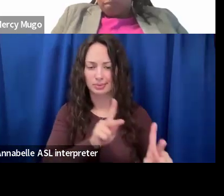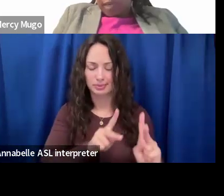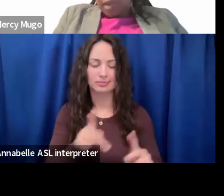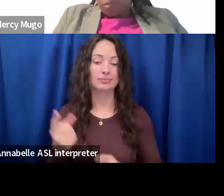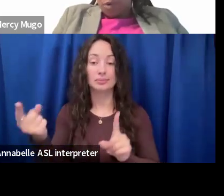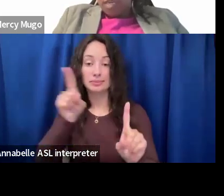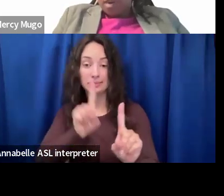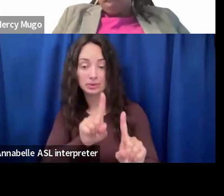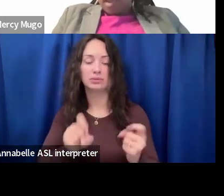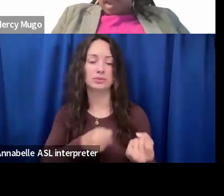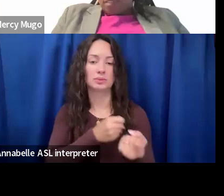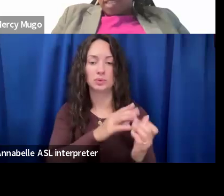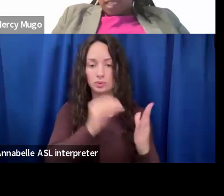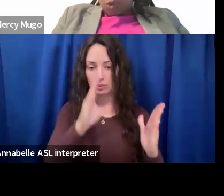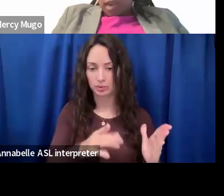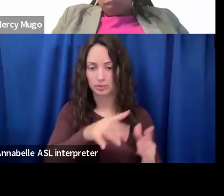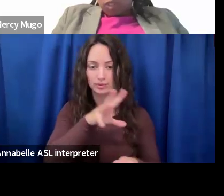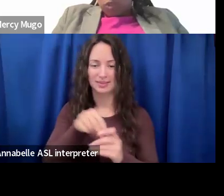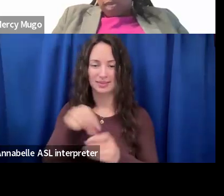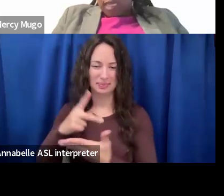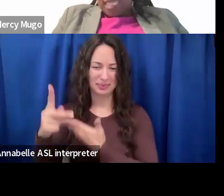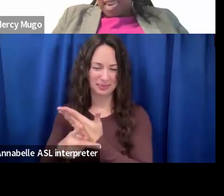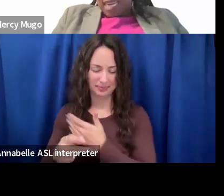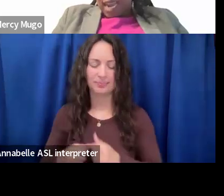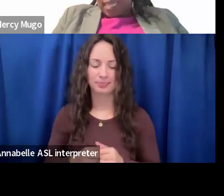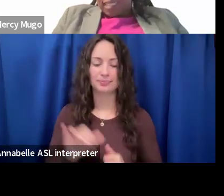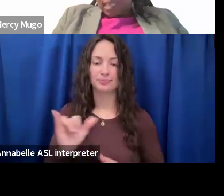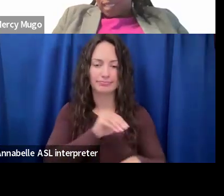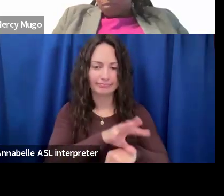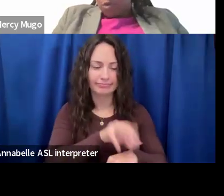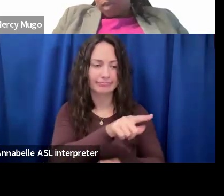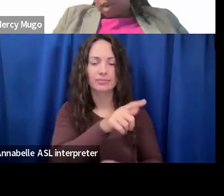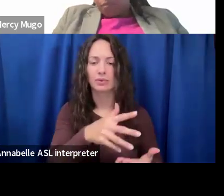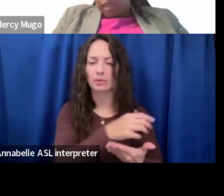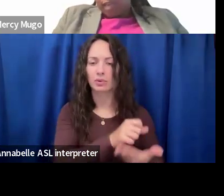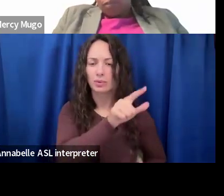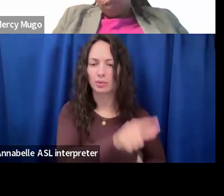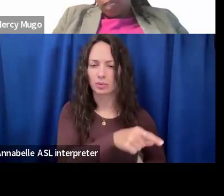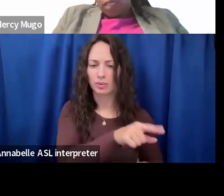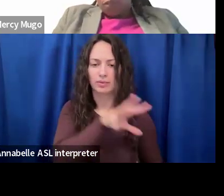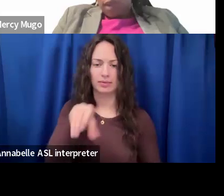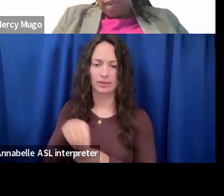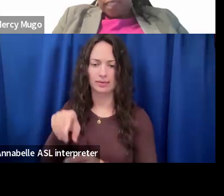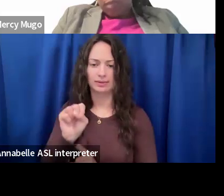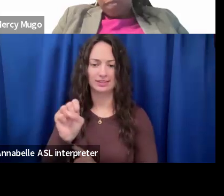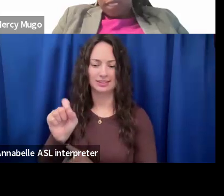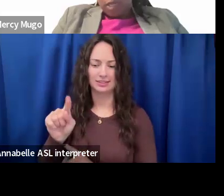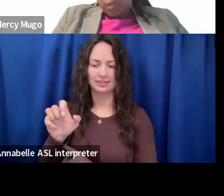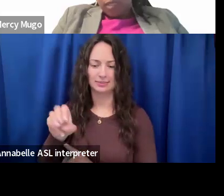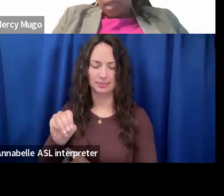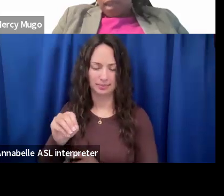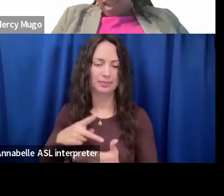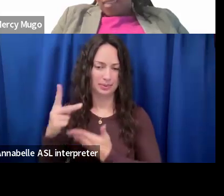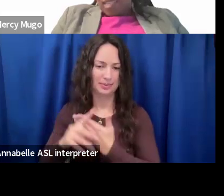in their programs and advising low-income students in the STEM program and advocating for LGBTQs.